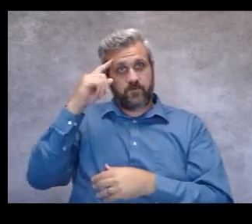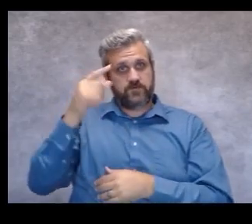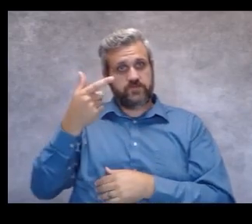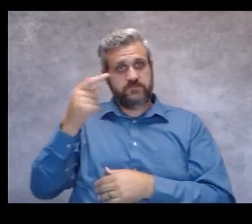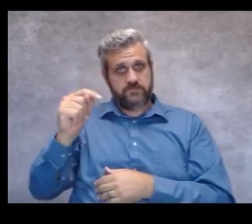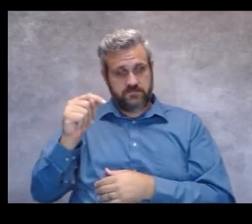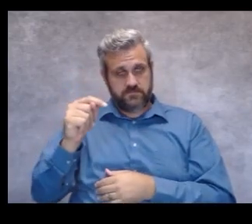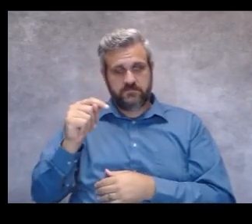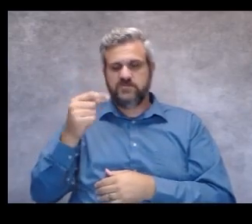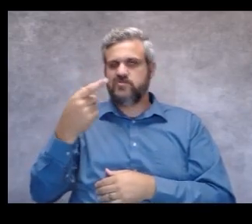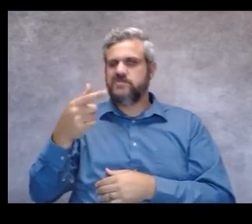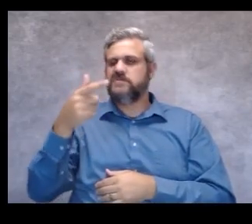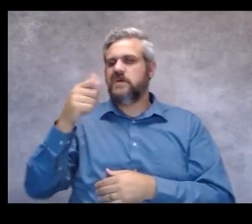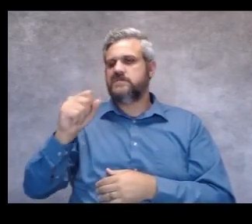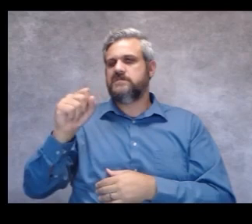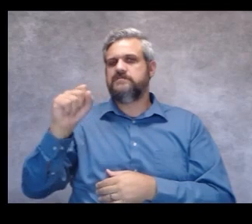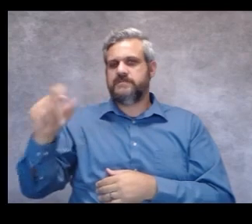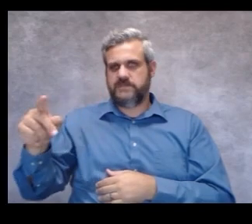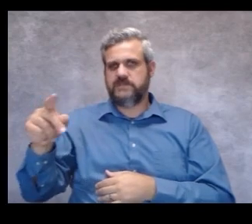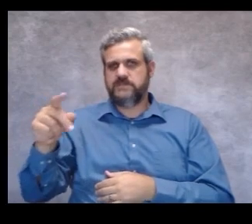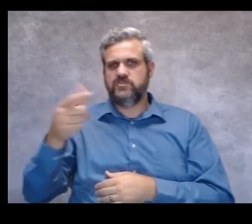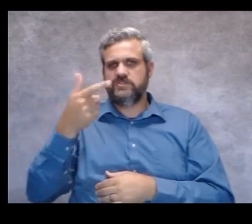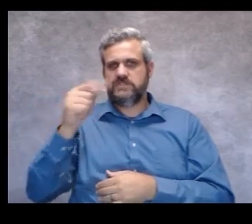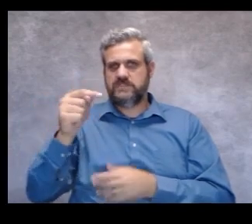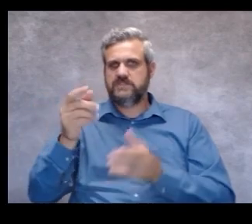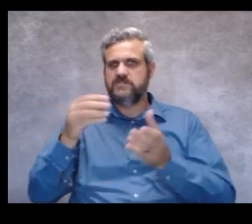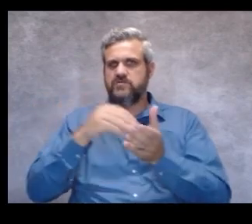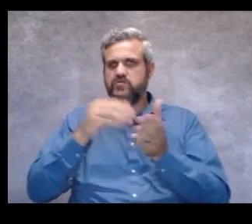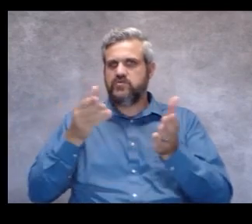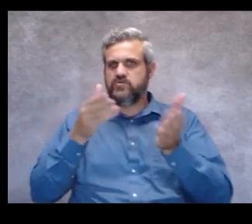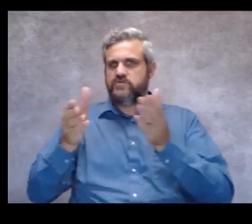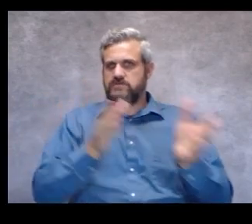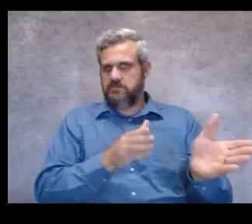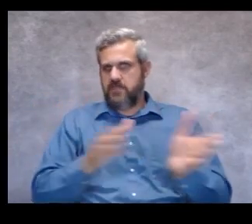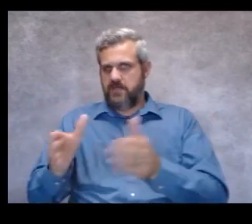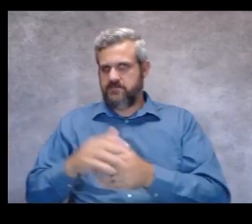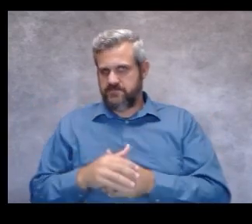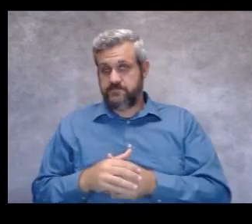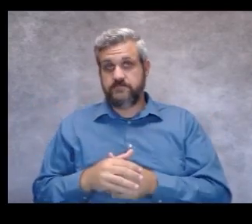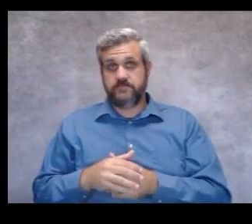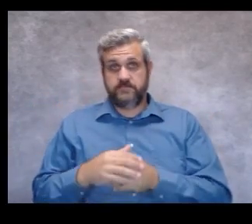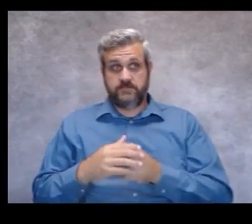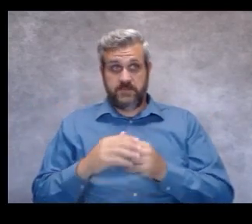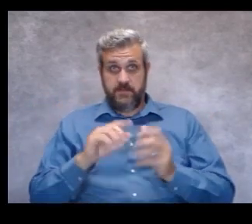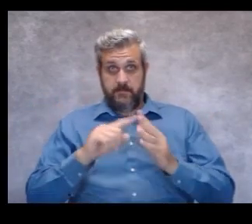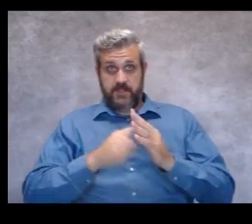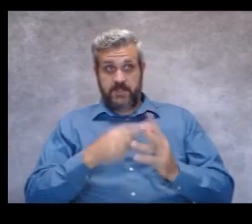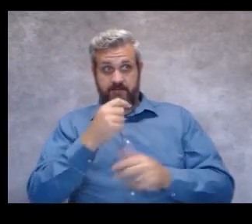talented service plan or GSSP. Beginning of the year is a good time to